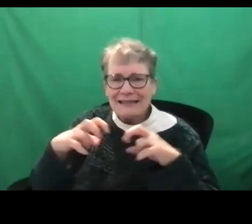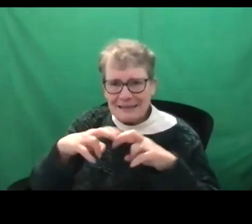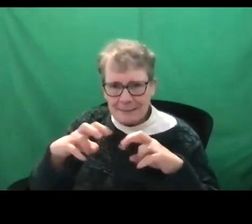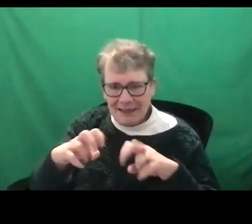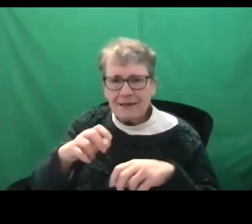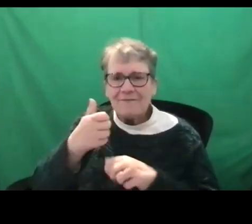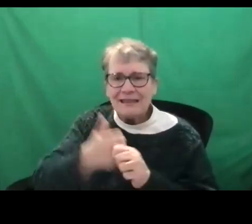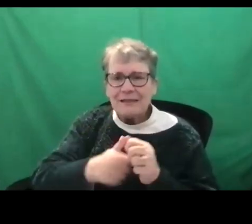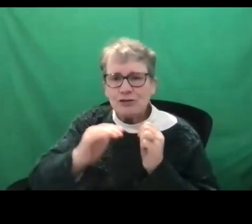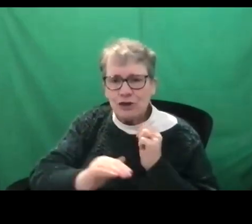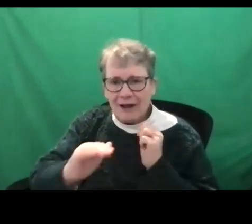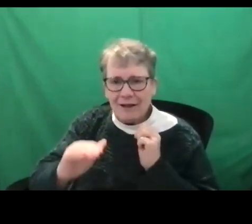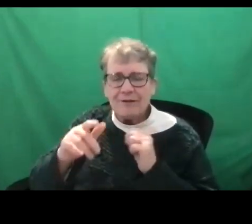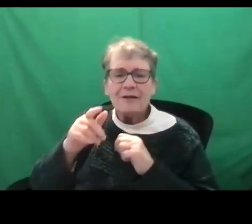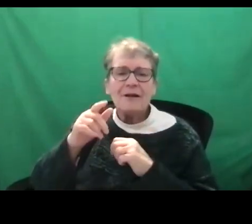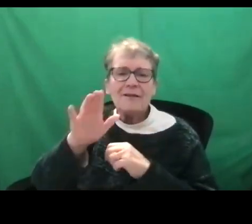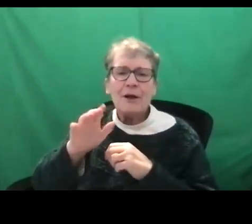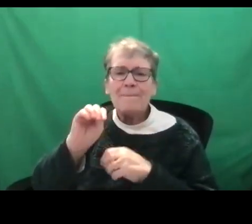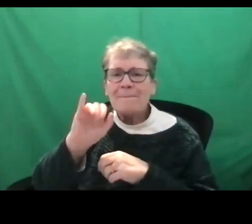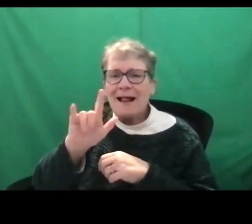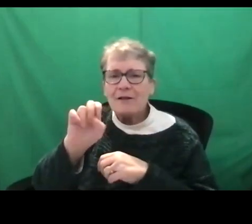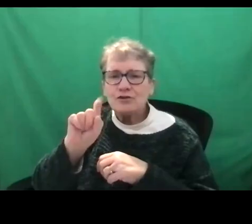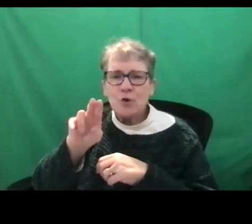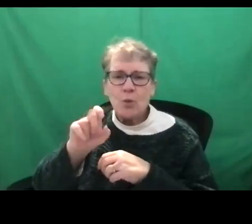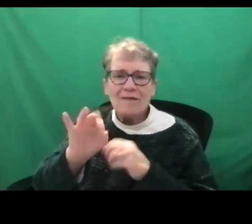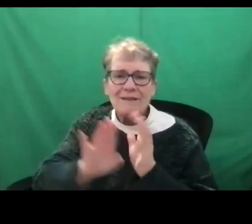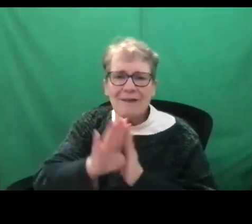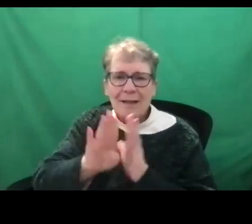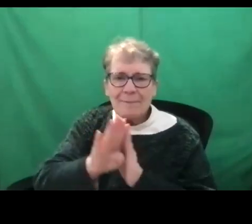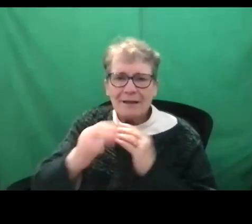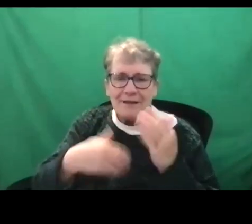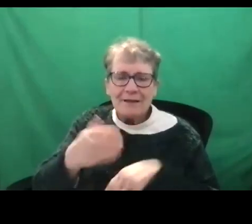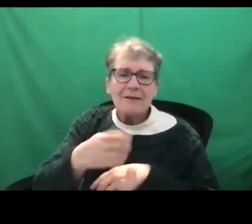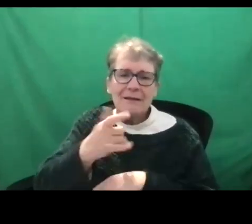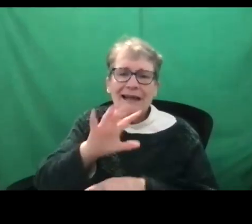They collect data on assessments done on each child